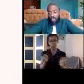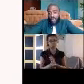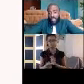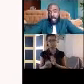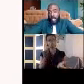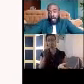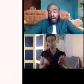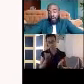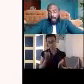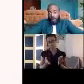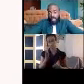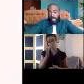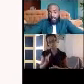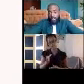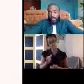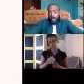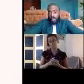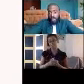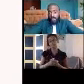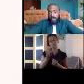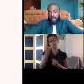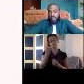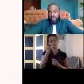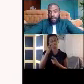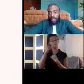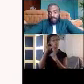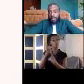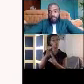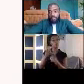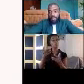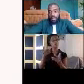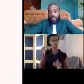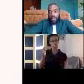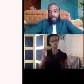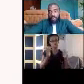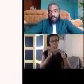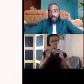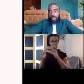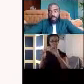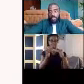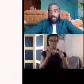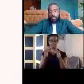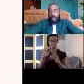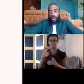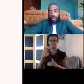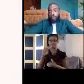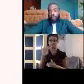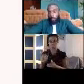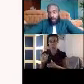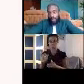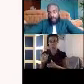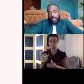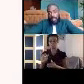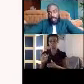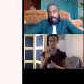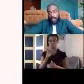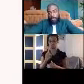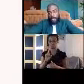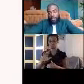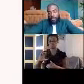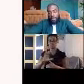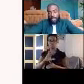sake of equity actually, because it does mean that you will be better for it as an organization